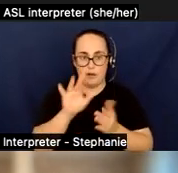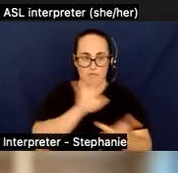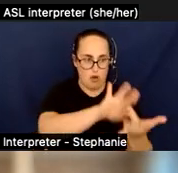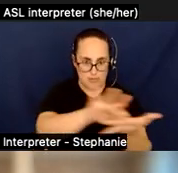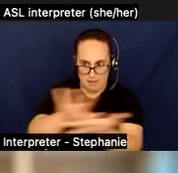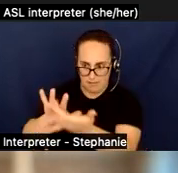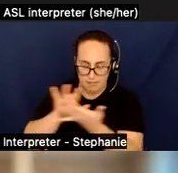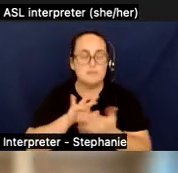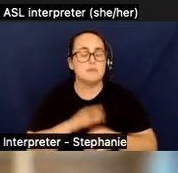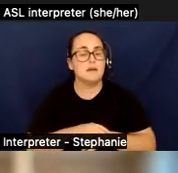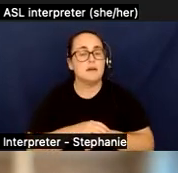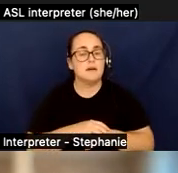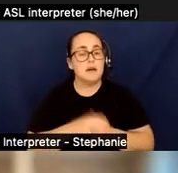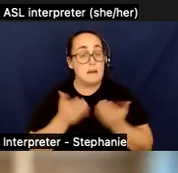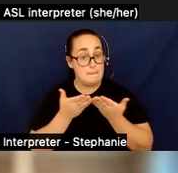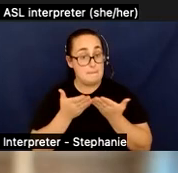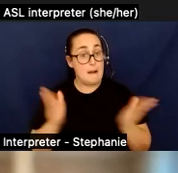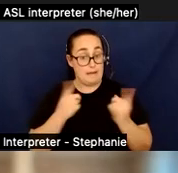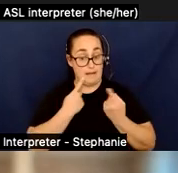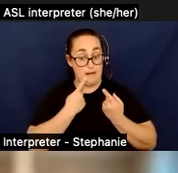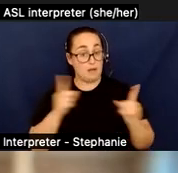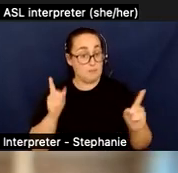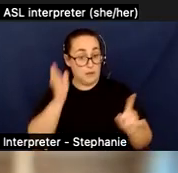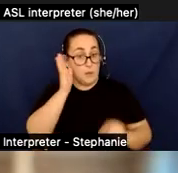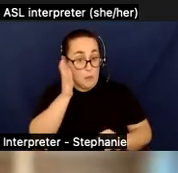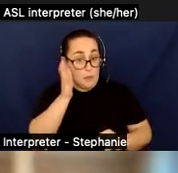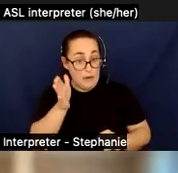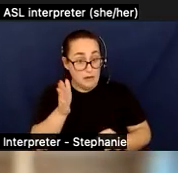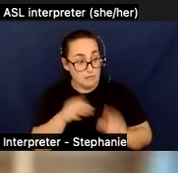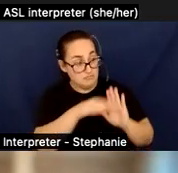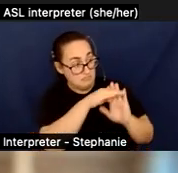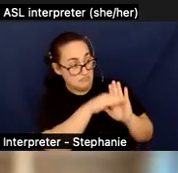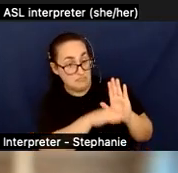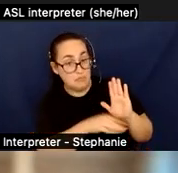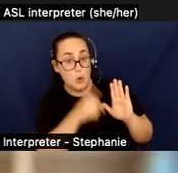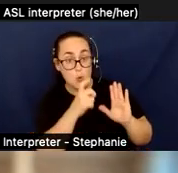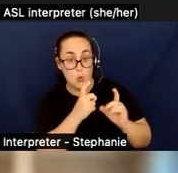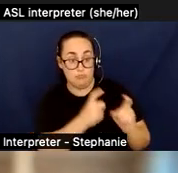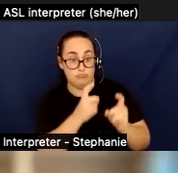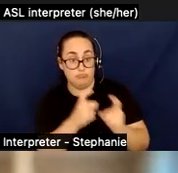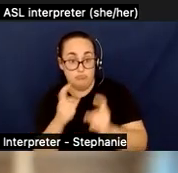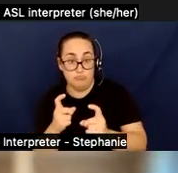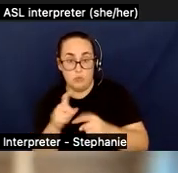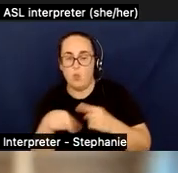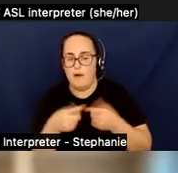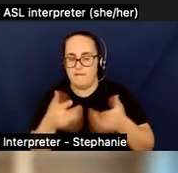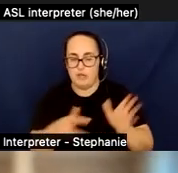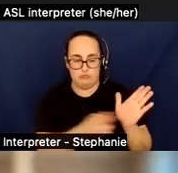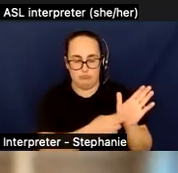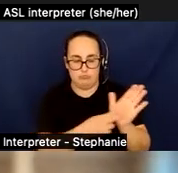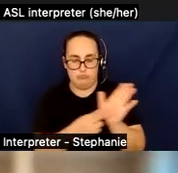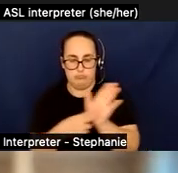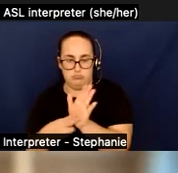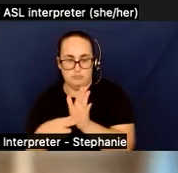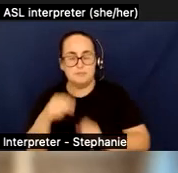a public announcement about everyone who received a grant after all of the contracts are signed.